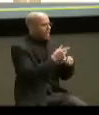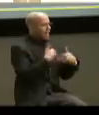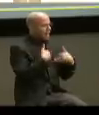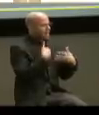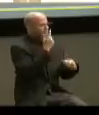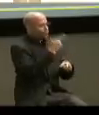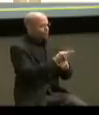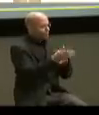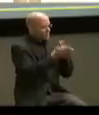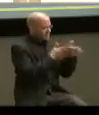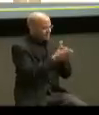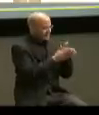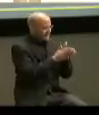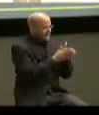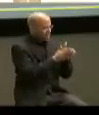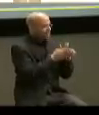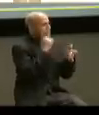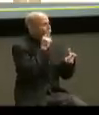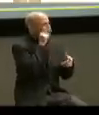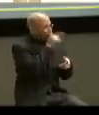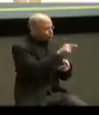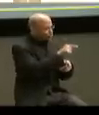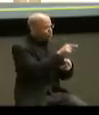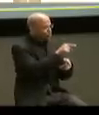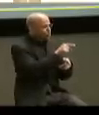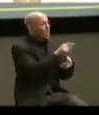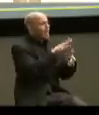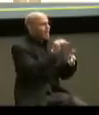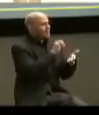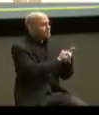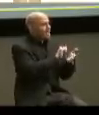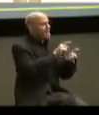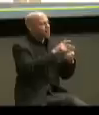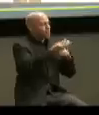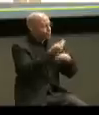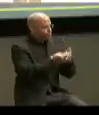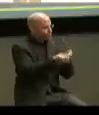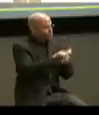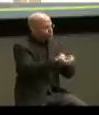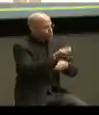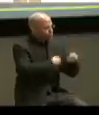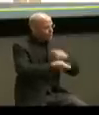RIGHT INCENTIVES IN PLACE TO MAKE SURE FEDERAL PROCUREMENT IS